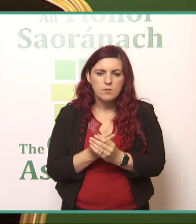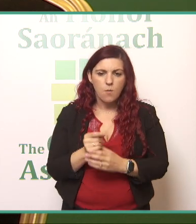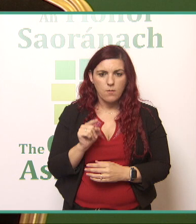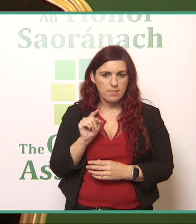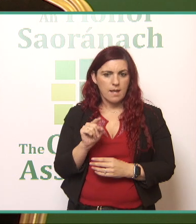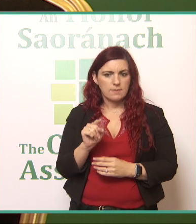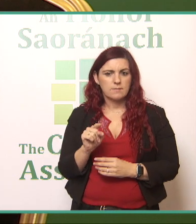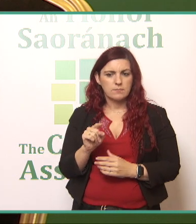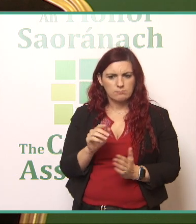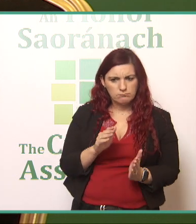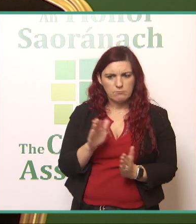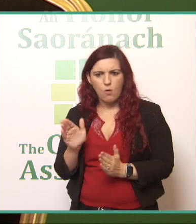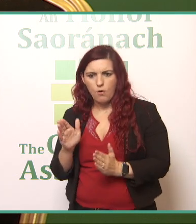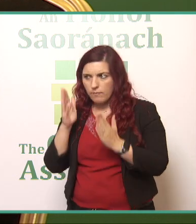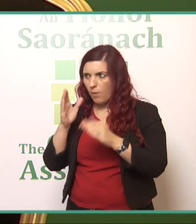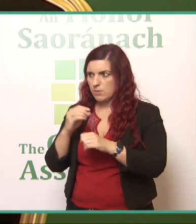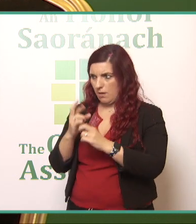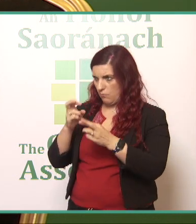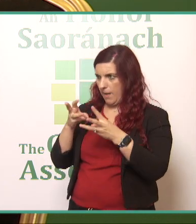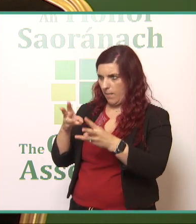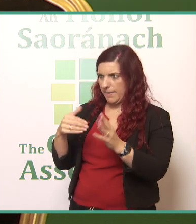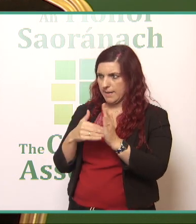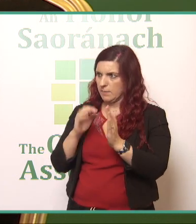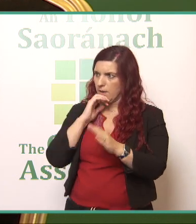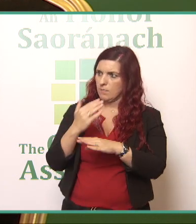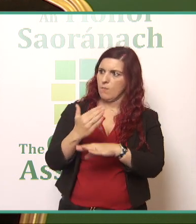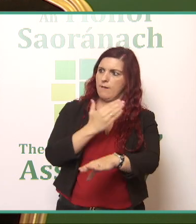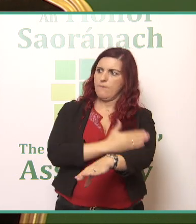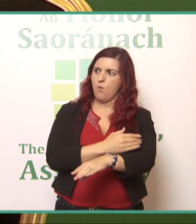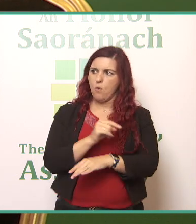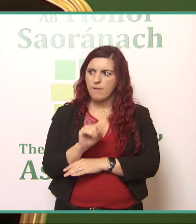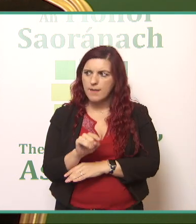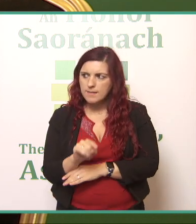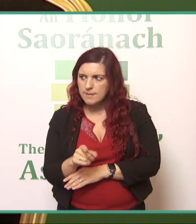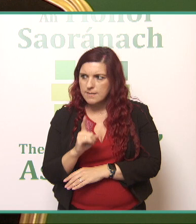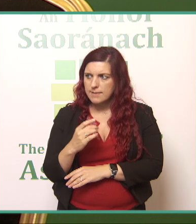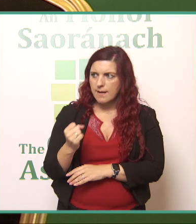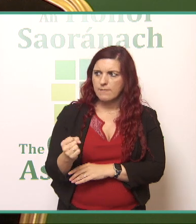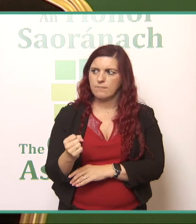move towards the right direction because prior to this you know that they were not working together